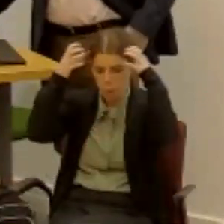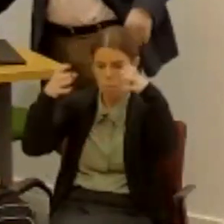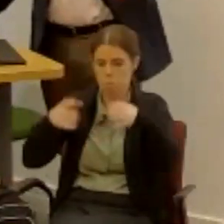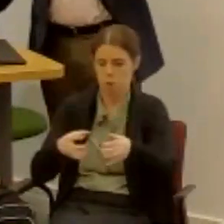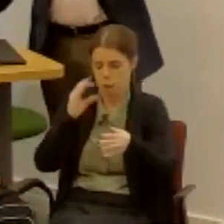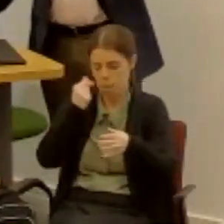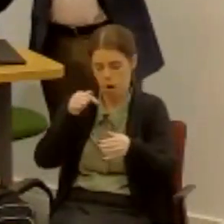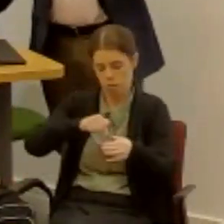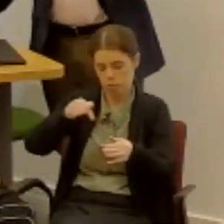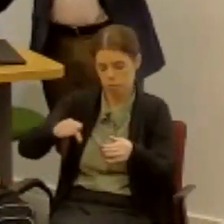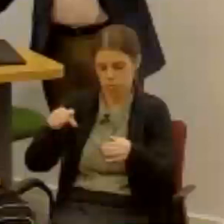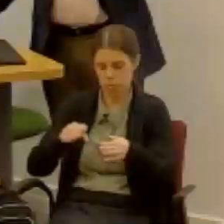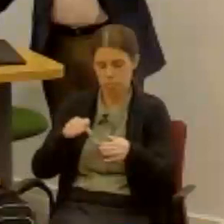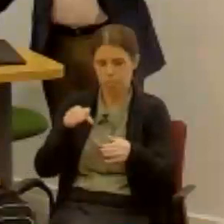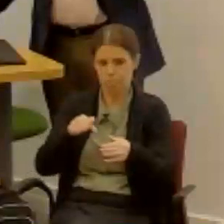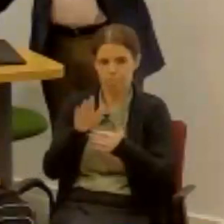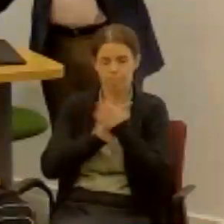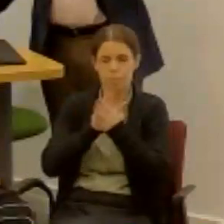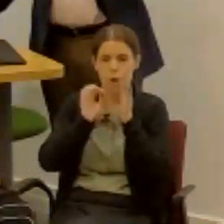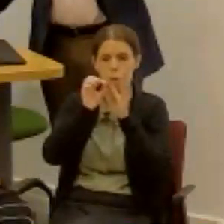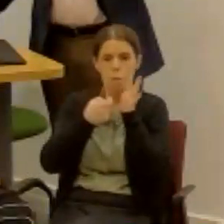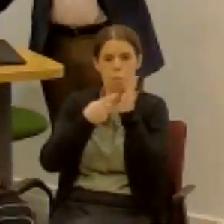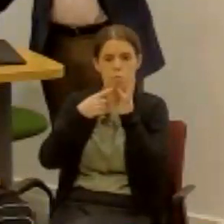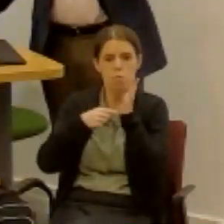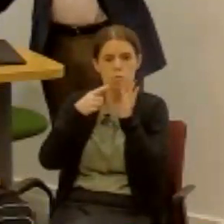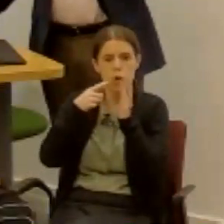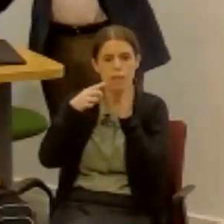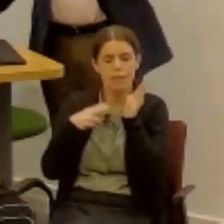This is an abnormal form of approaching in the brain called type. and Thai protein is